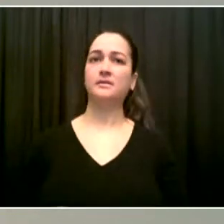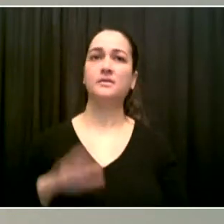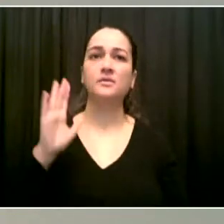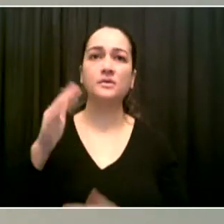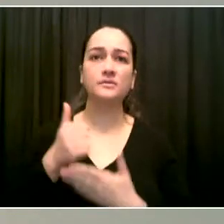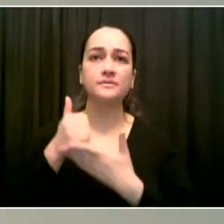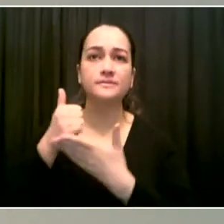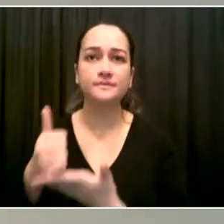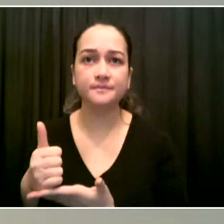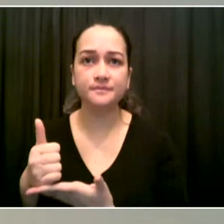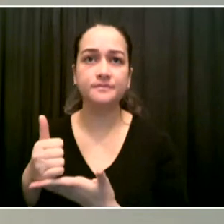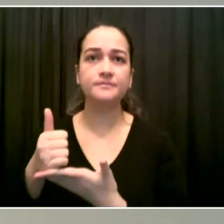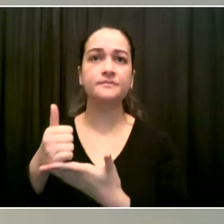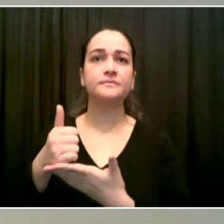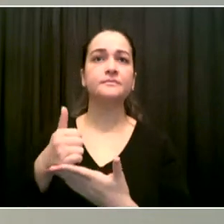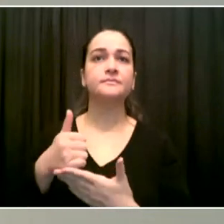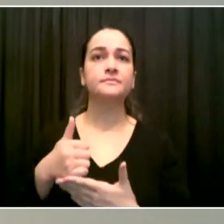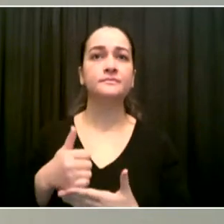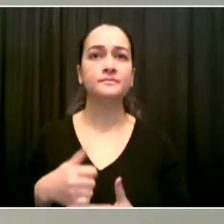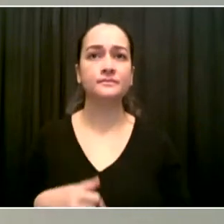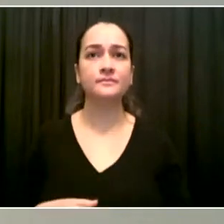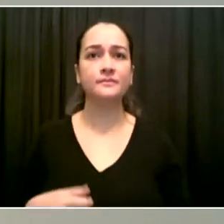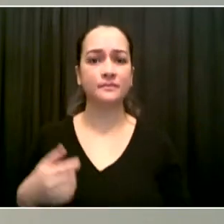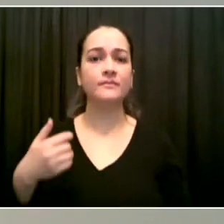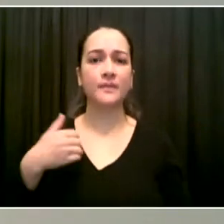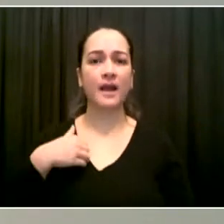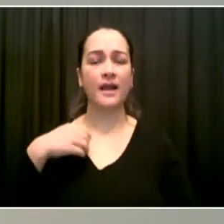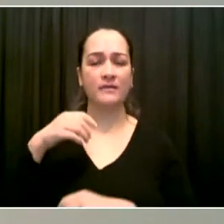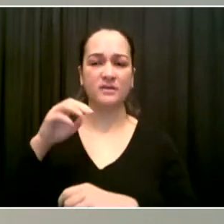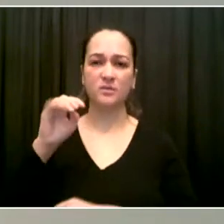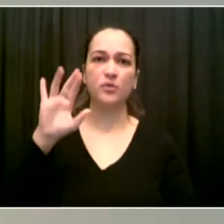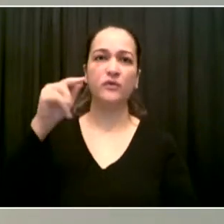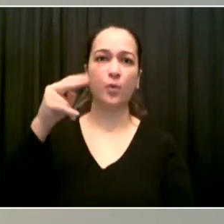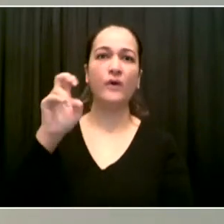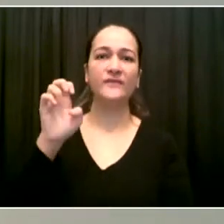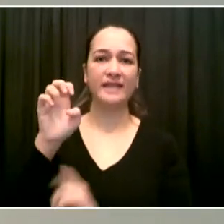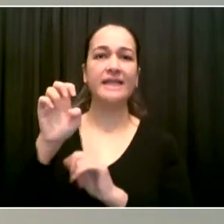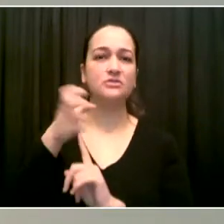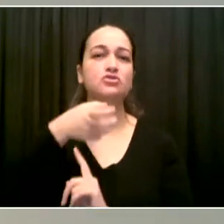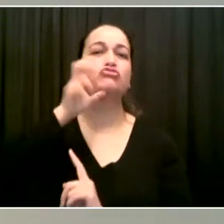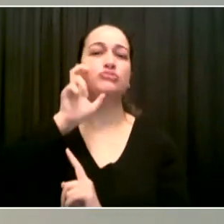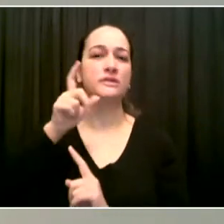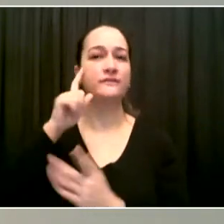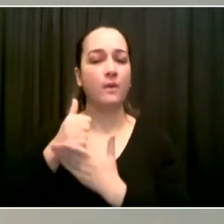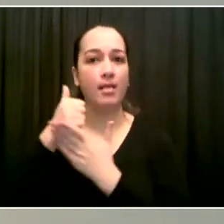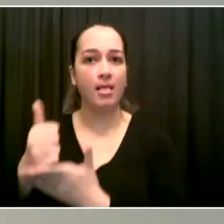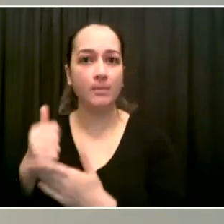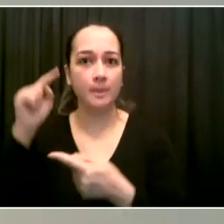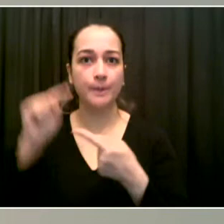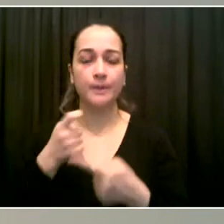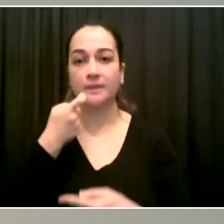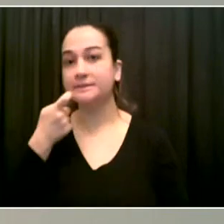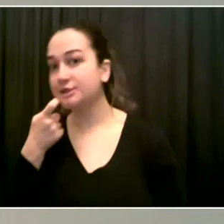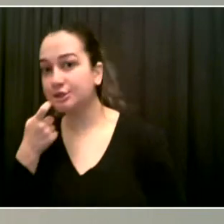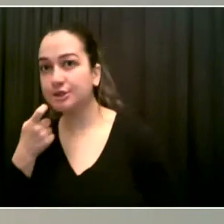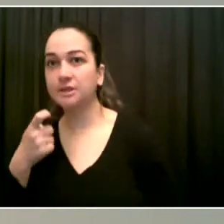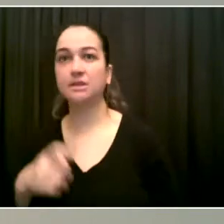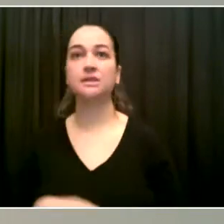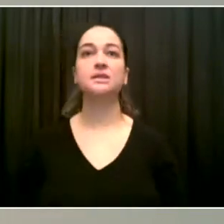OPIOID USE